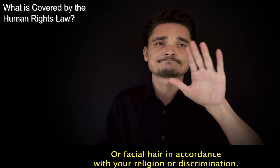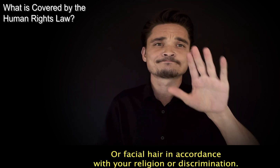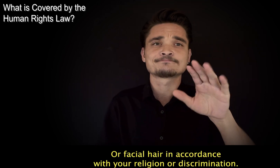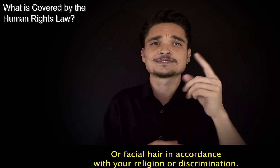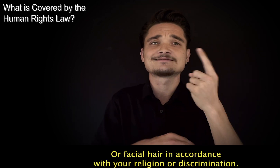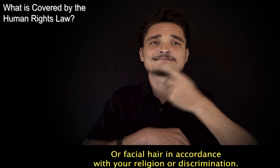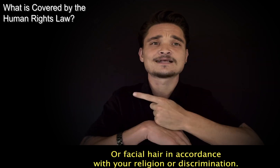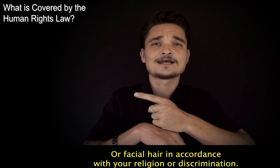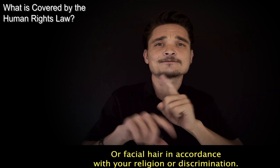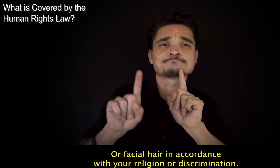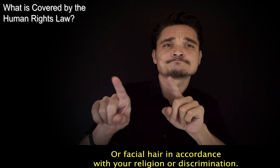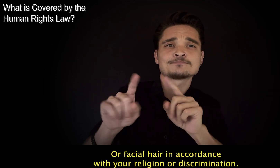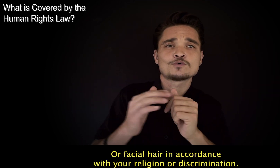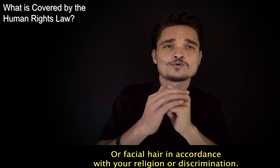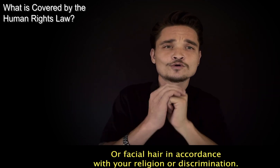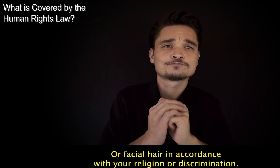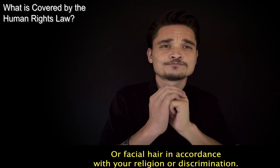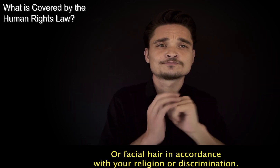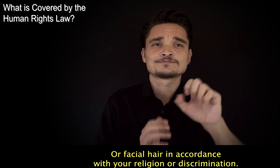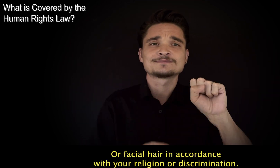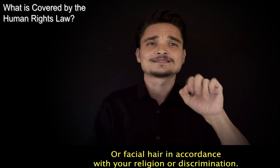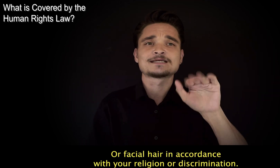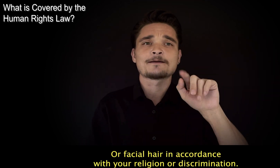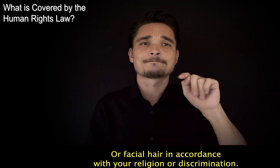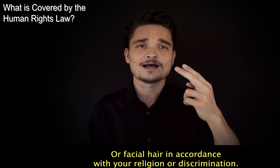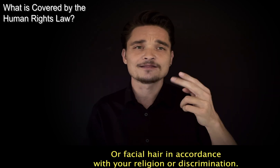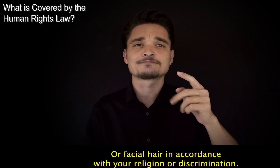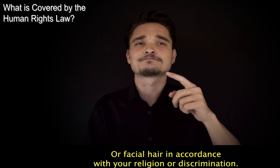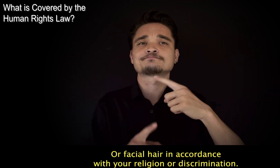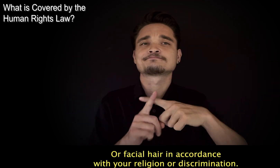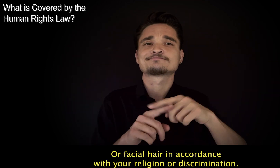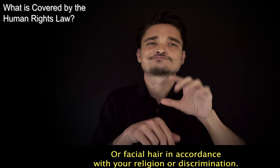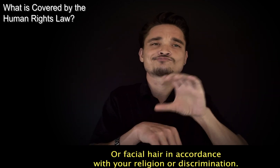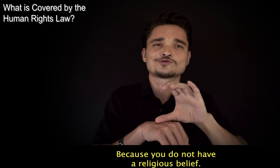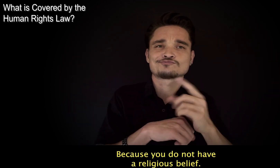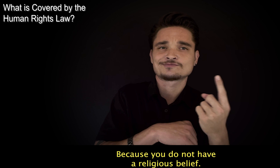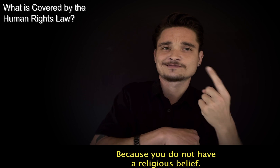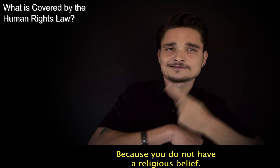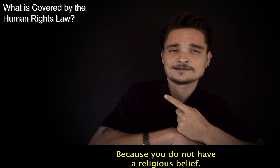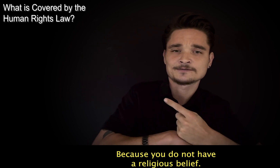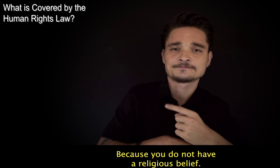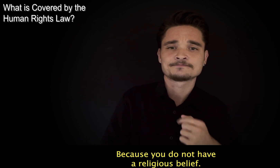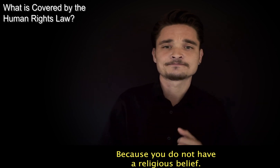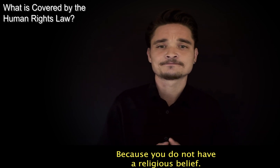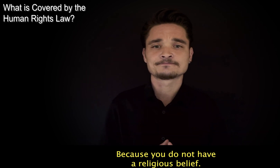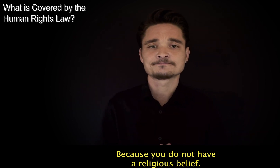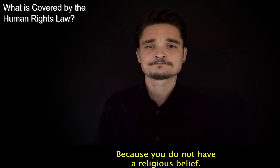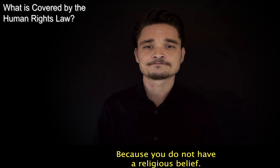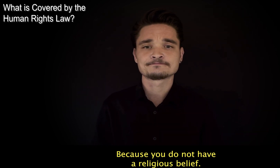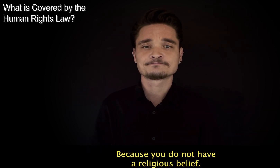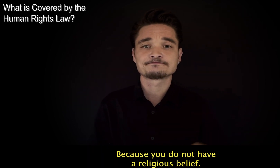Or facial hair in accordance with your religion or discrimination. Because you do not have a religious belief.